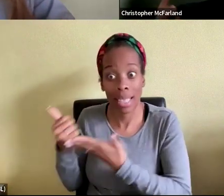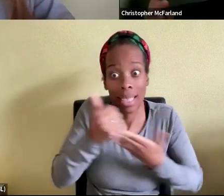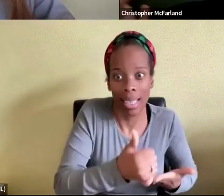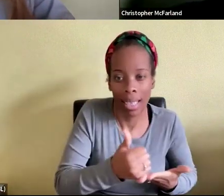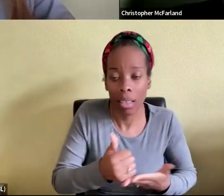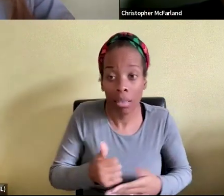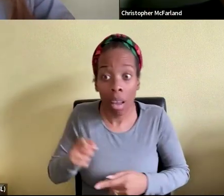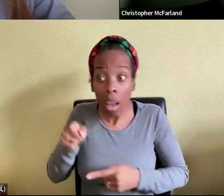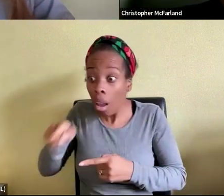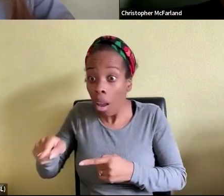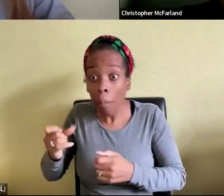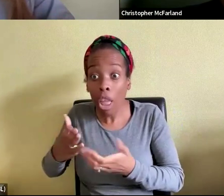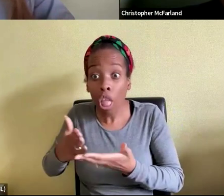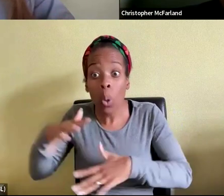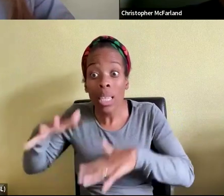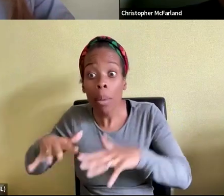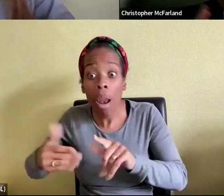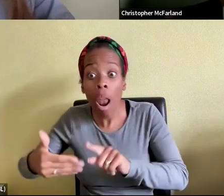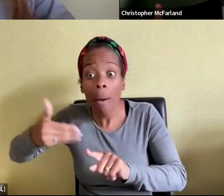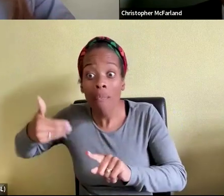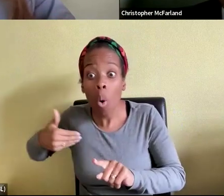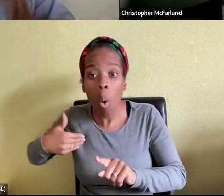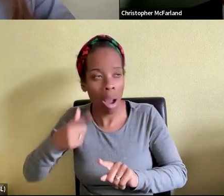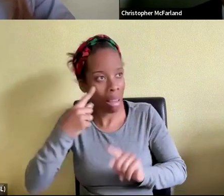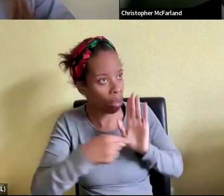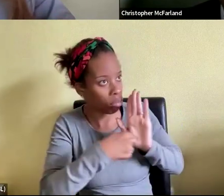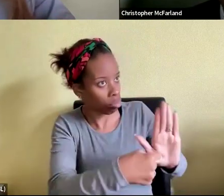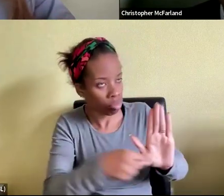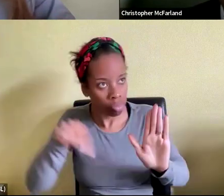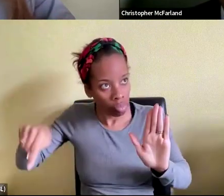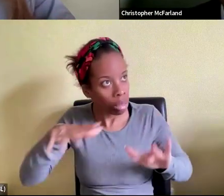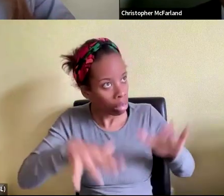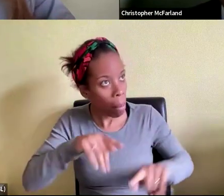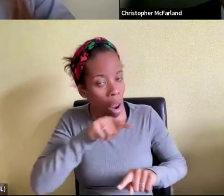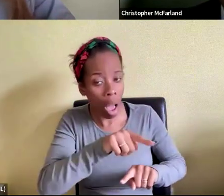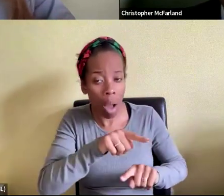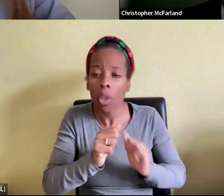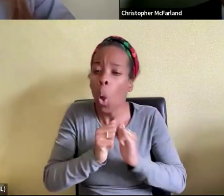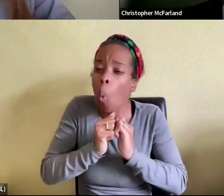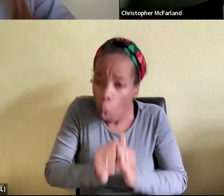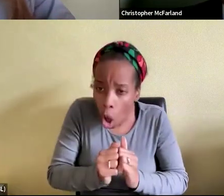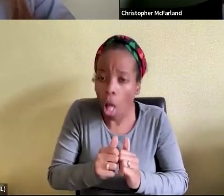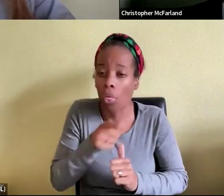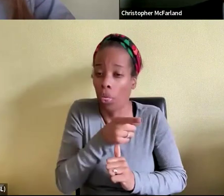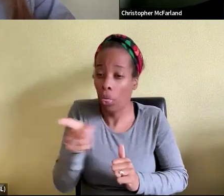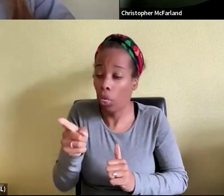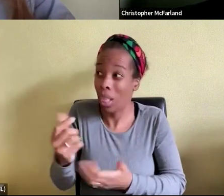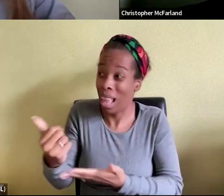they may have seen similar arrangements. So certainly get yourself some, some advocacy help at that point so you don't feel like you're